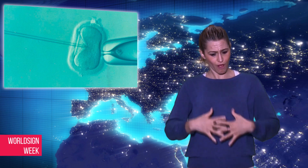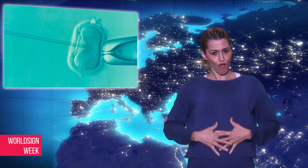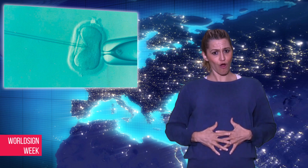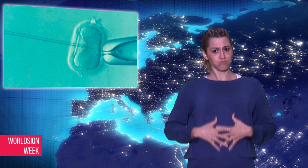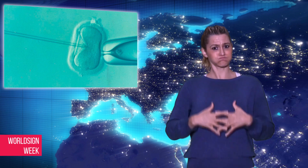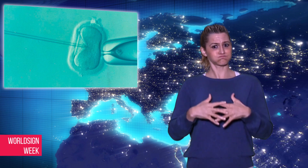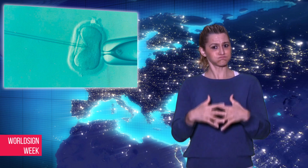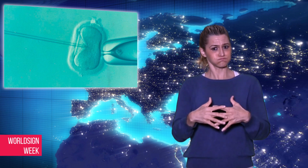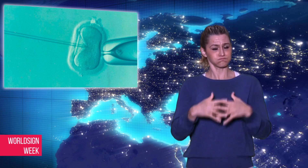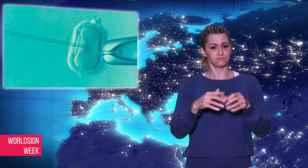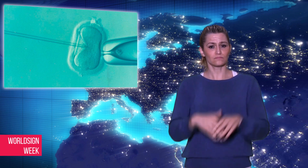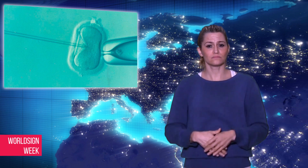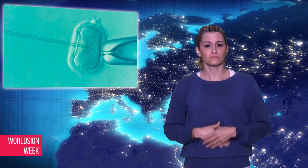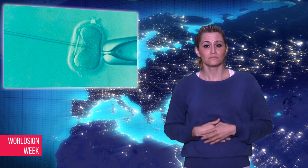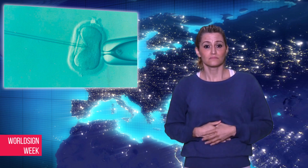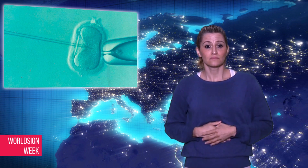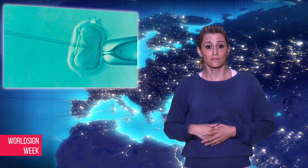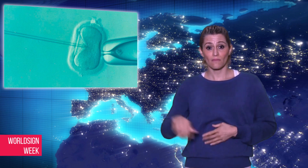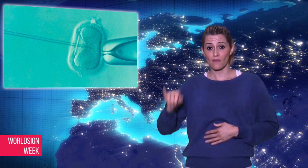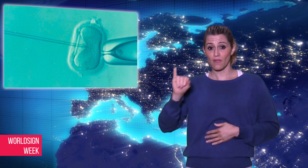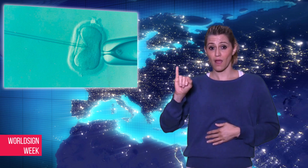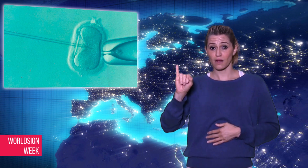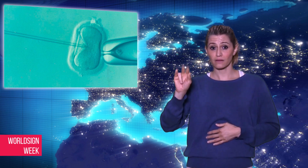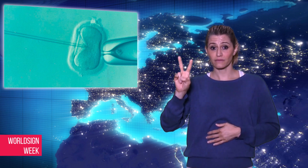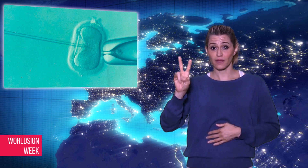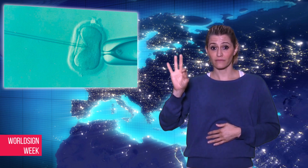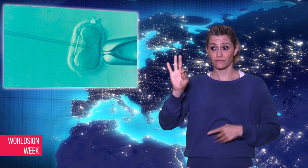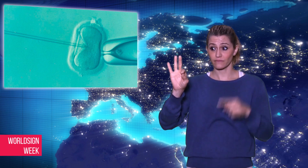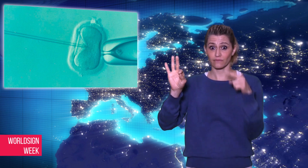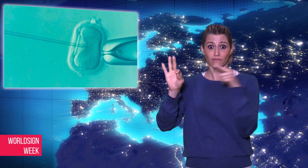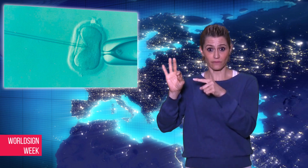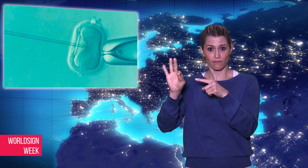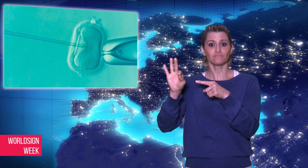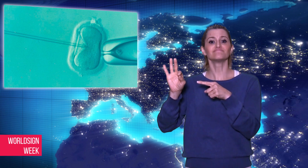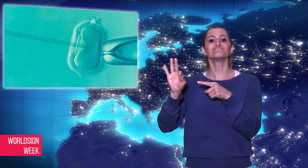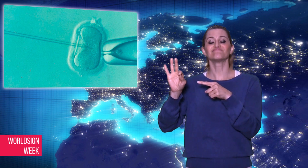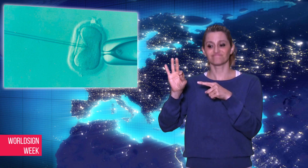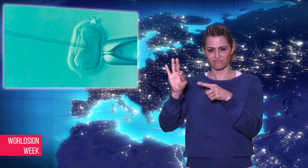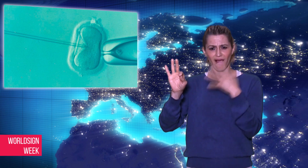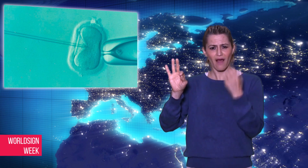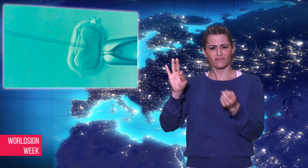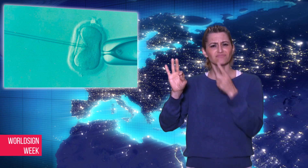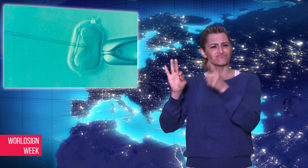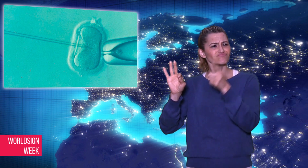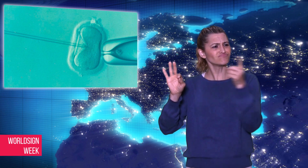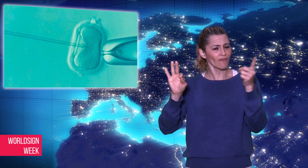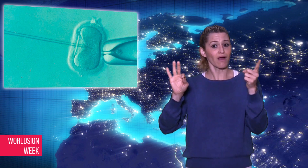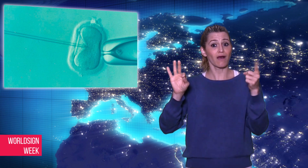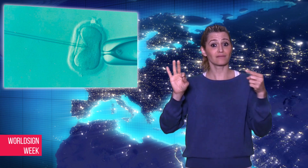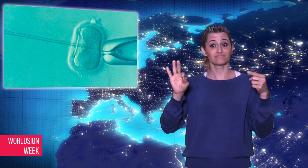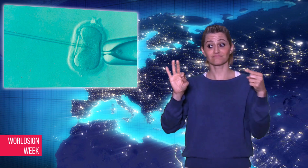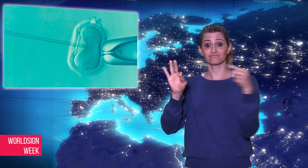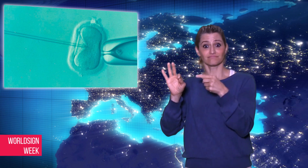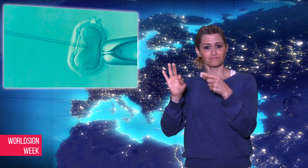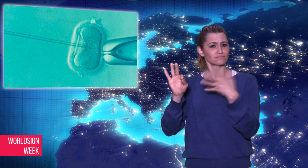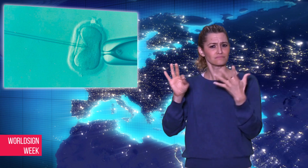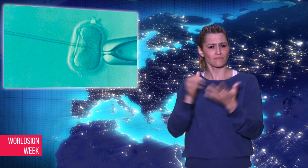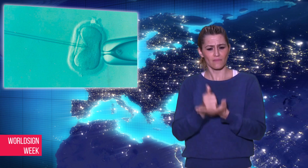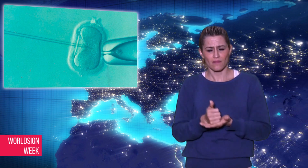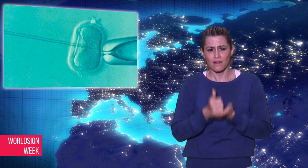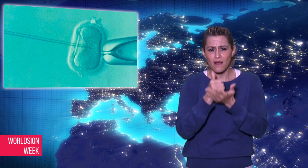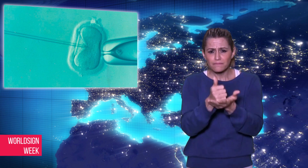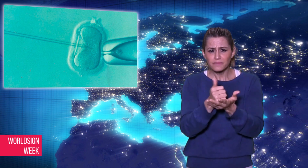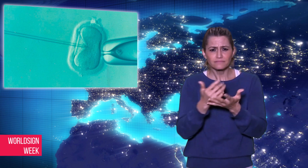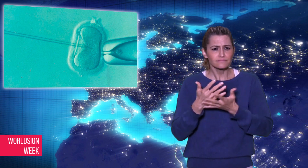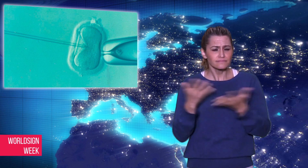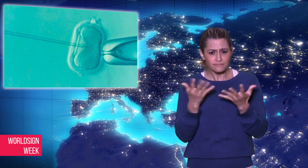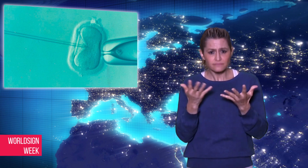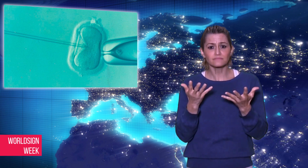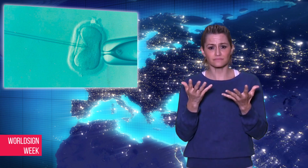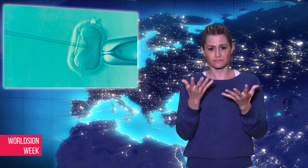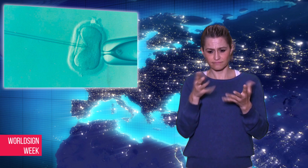IVF treatment is one treatment which involves